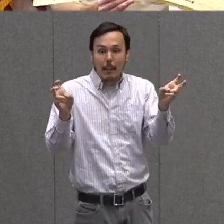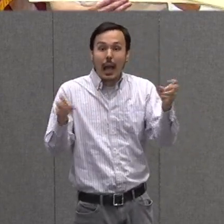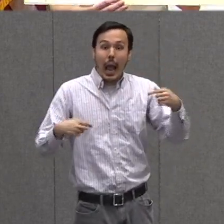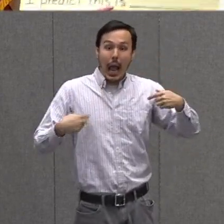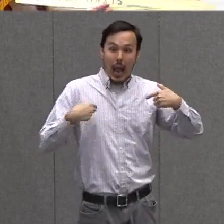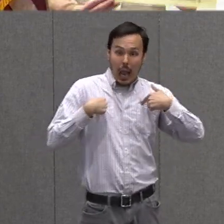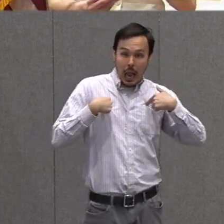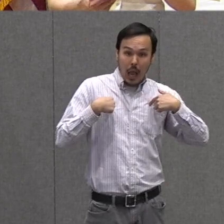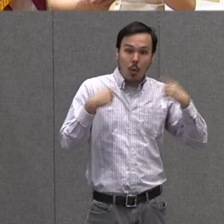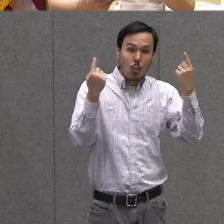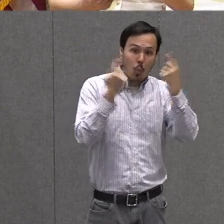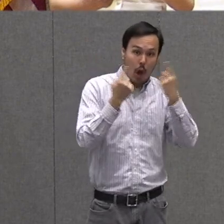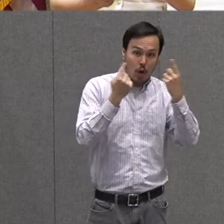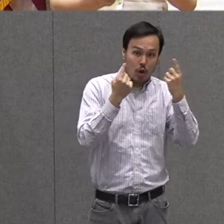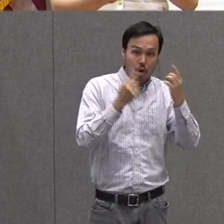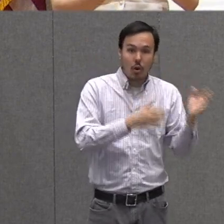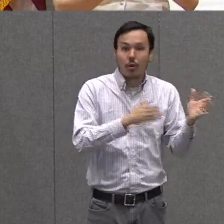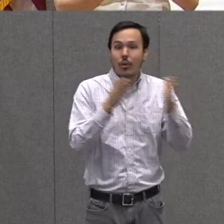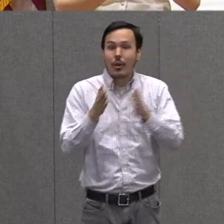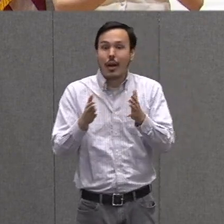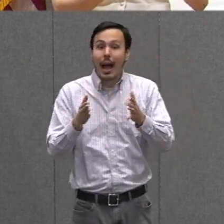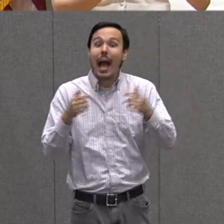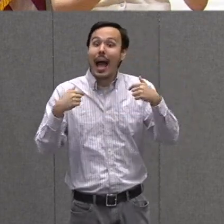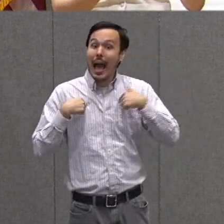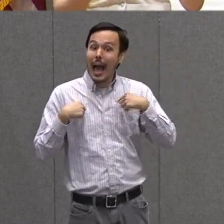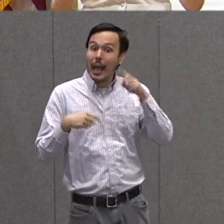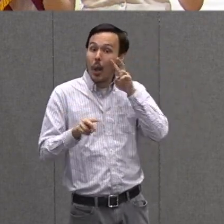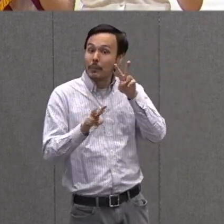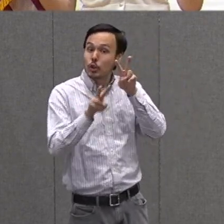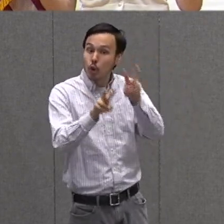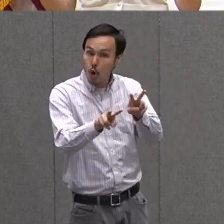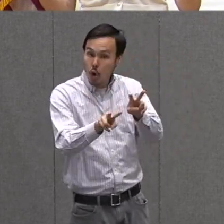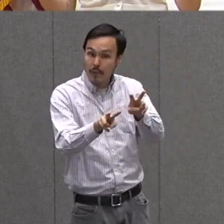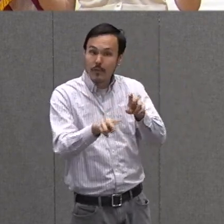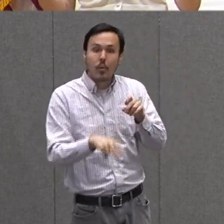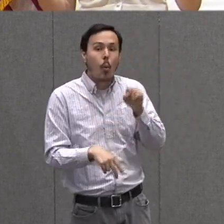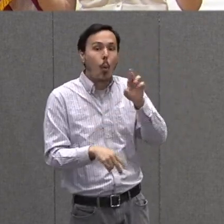I observe, or I predict this is.